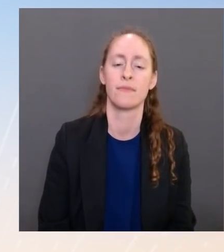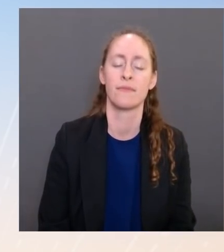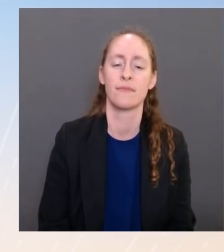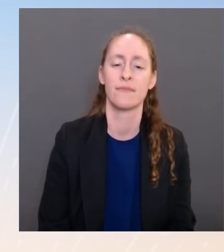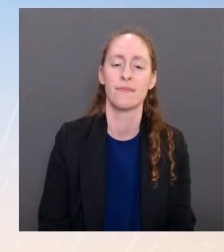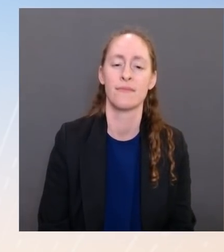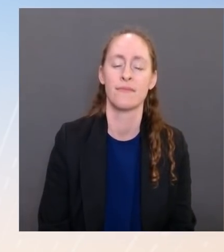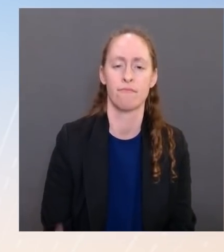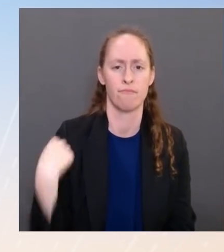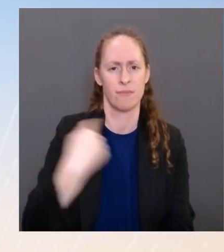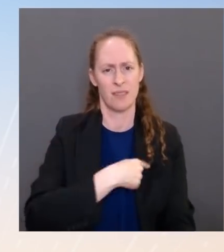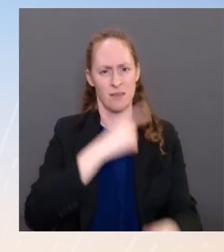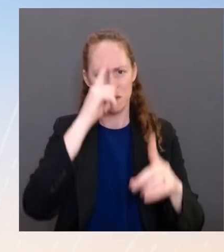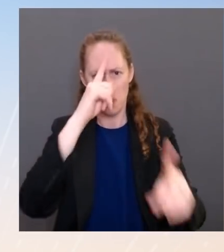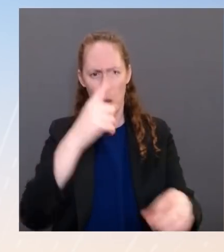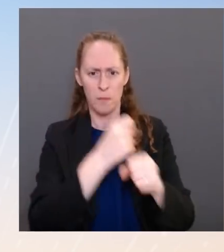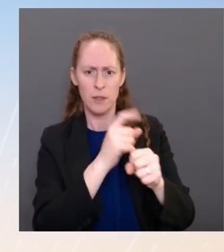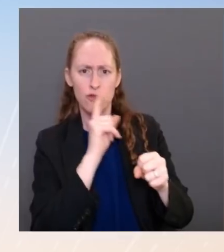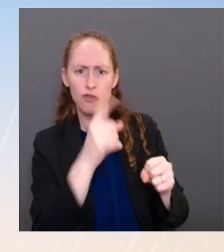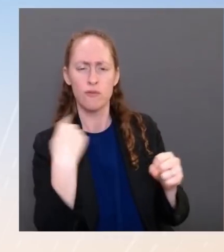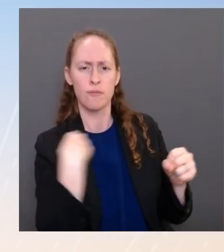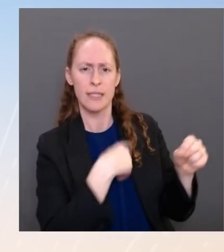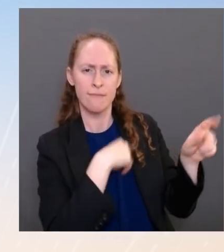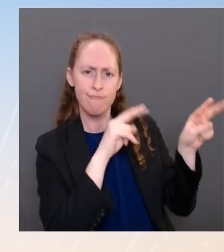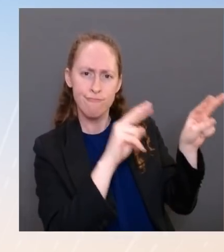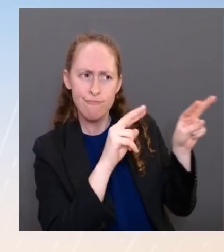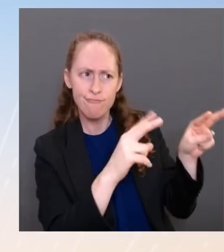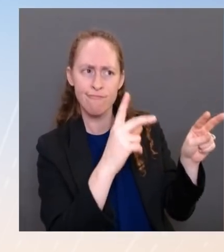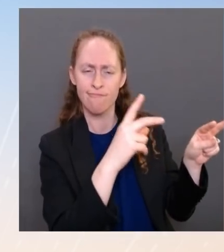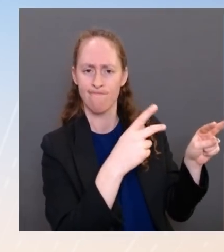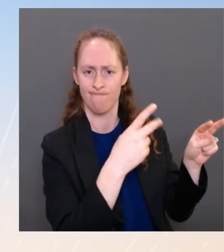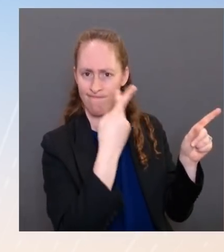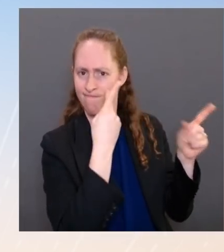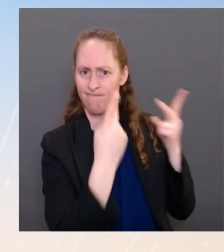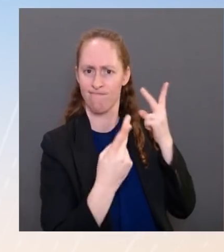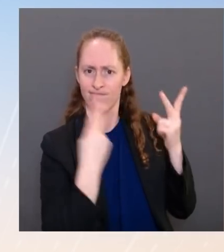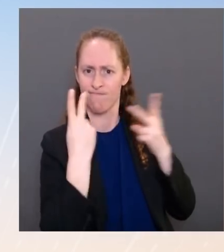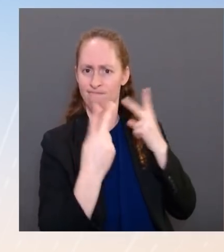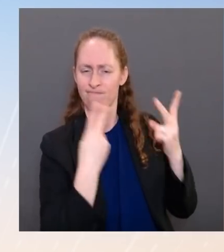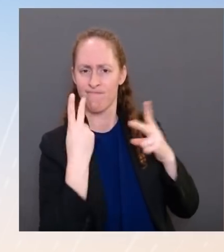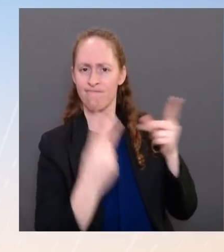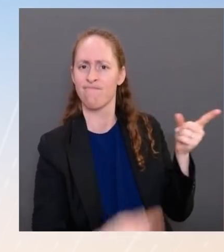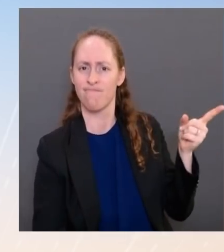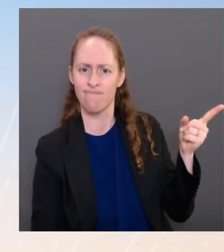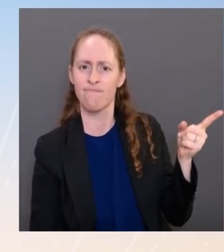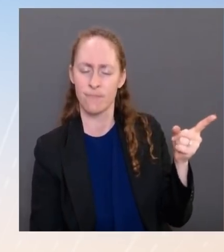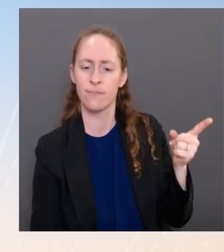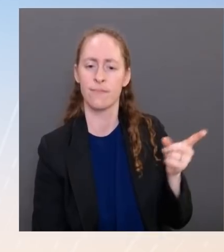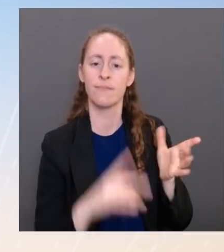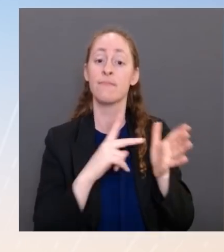And -- and they looked at, understandably, what has been done to other countries that have been labeled state sponsors of terrorism.